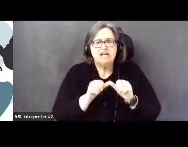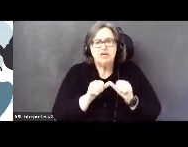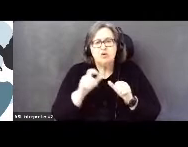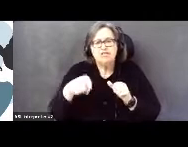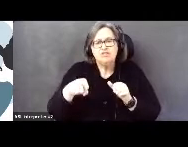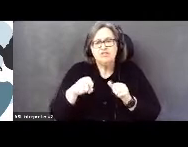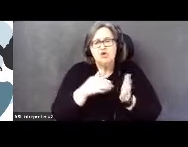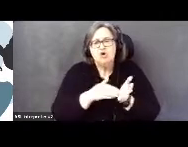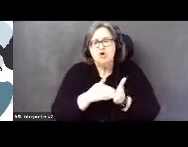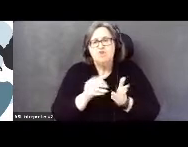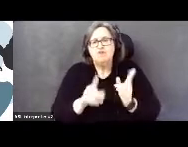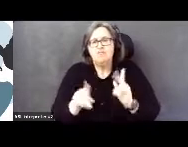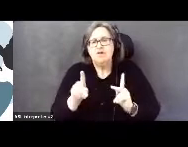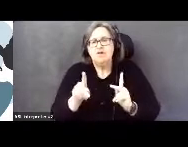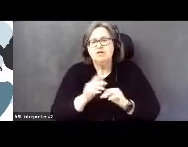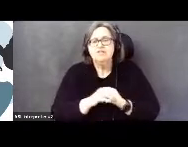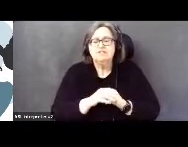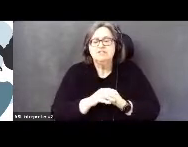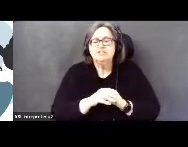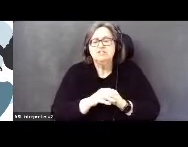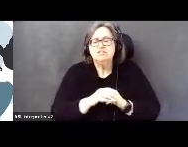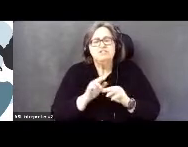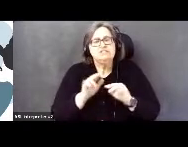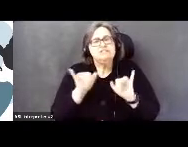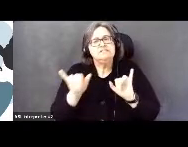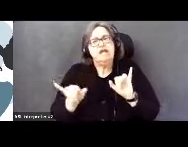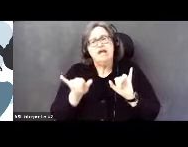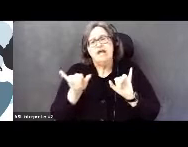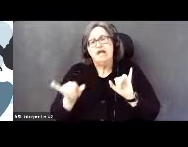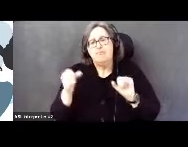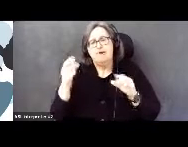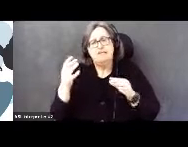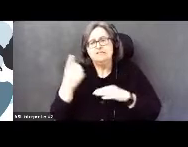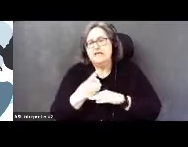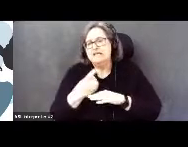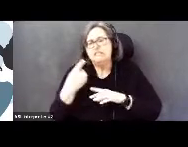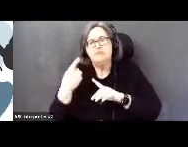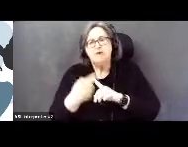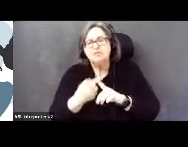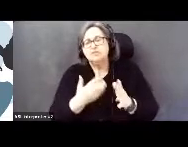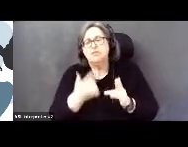often times folks who are sitting for many, many, many days and months waiting competence